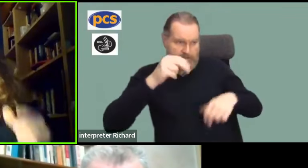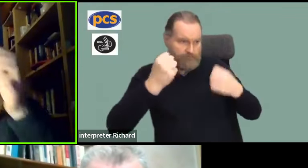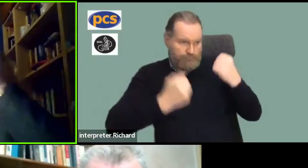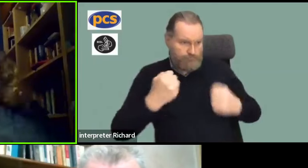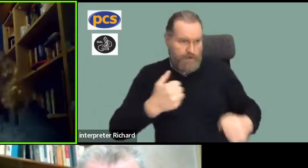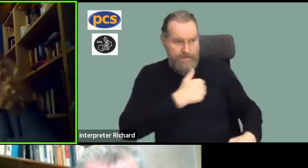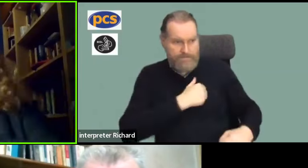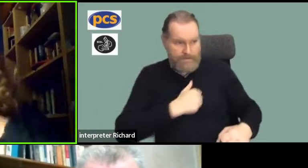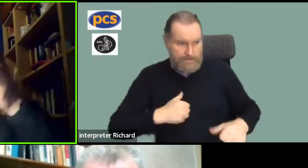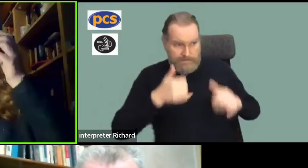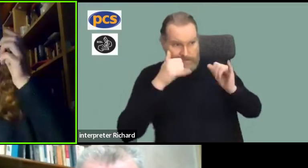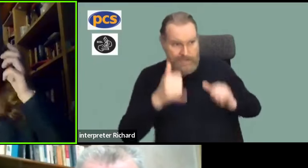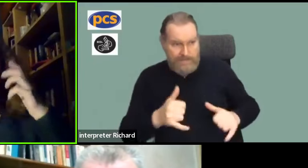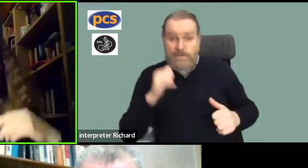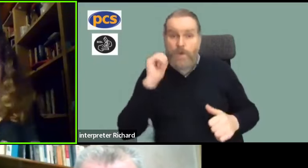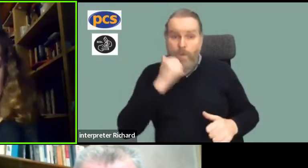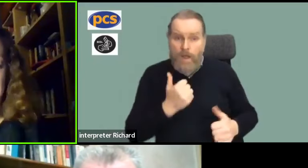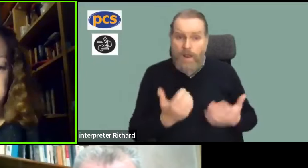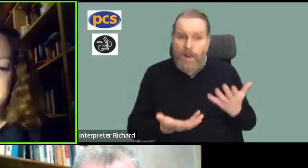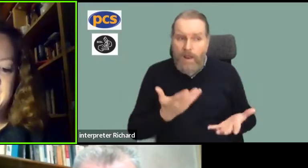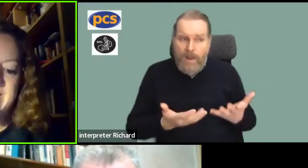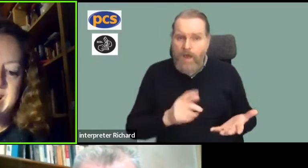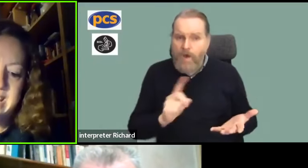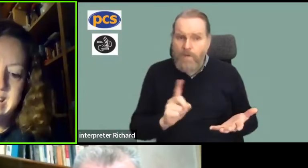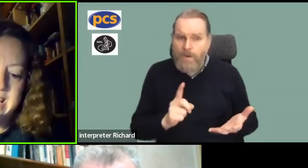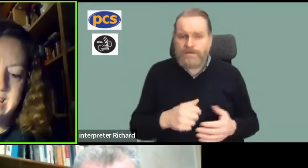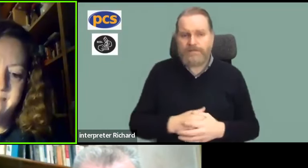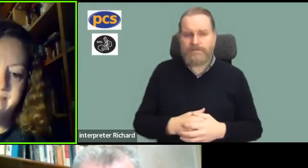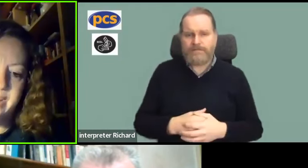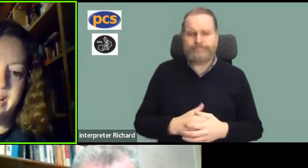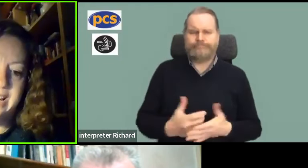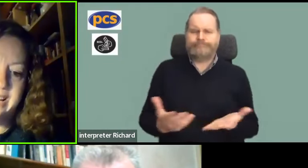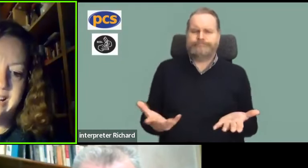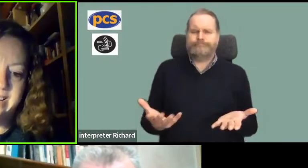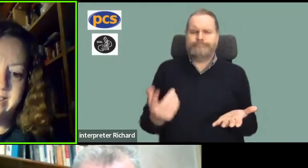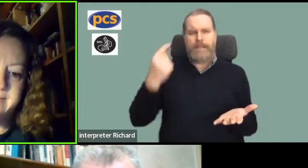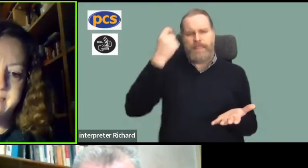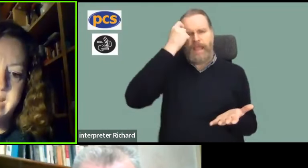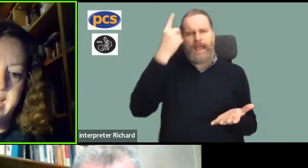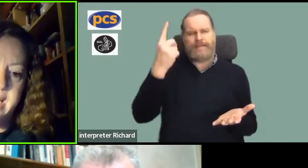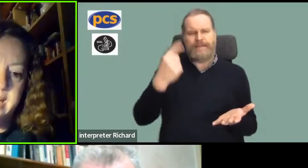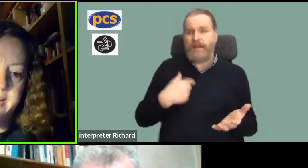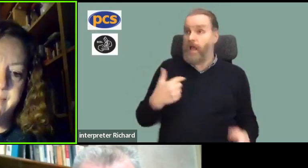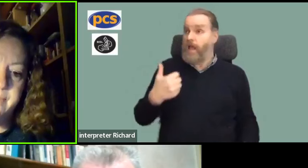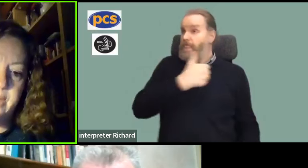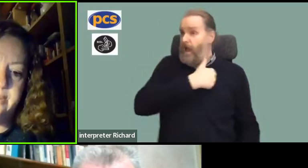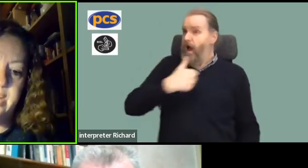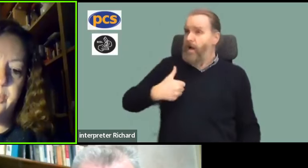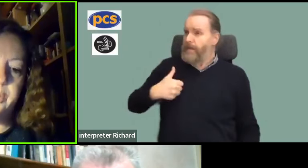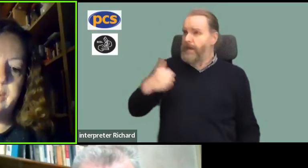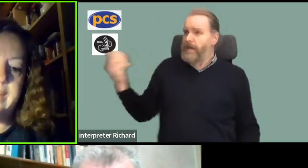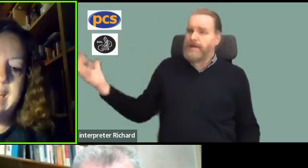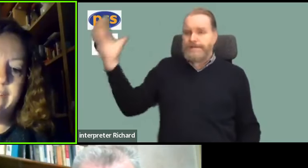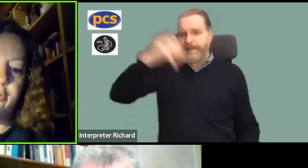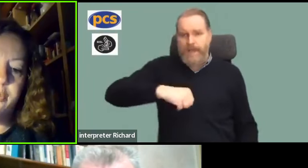favors on this call if he was on this call can't answer that but mean I mean well I mean well I think the idea of that is fairly unlikely